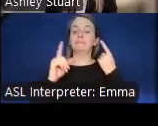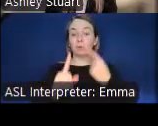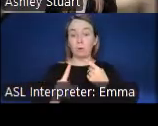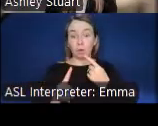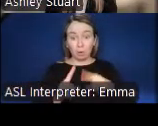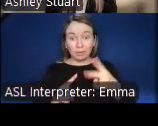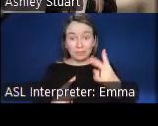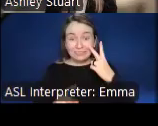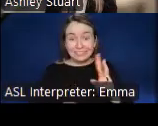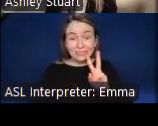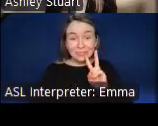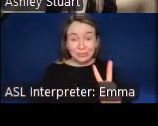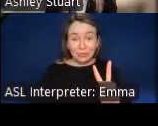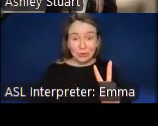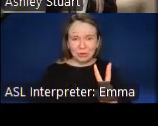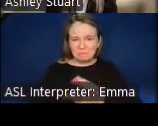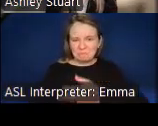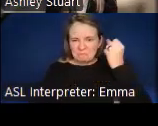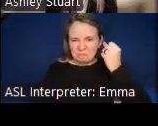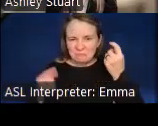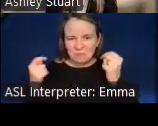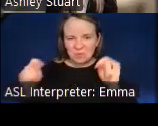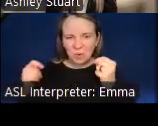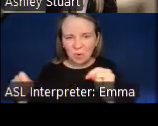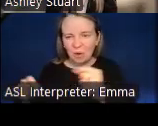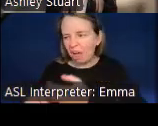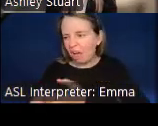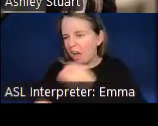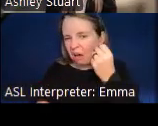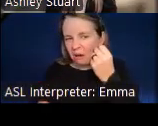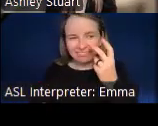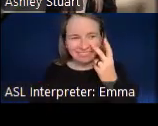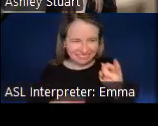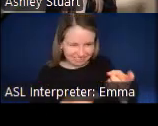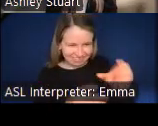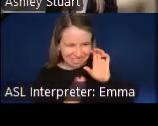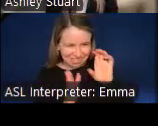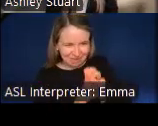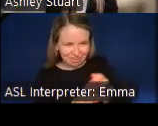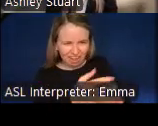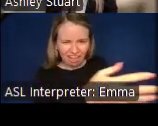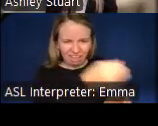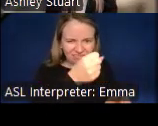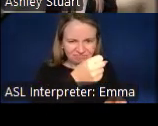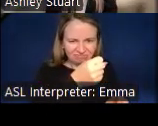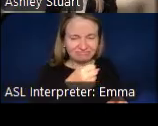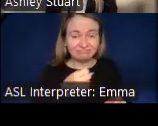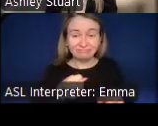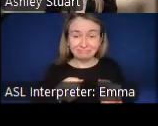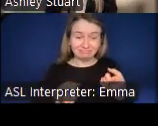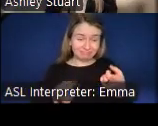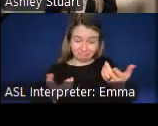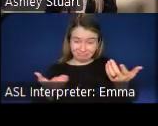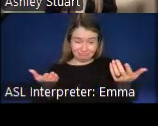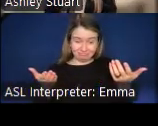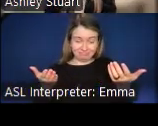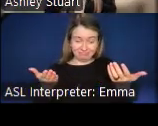a two year old, take a toy from another child like you're seeing in this picture here. This is really reflective of the